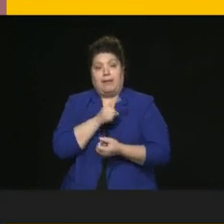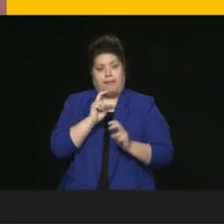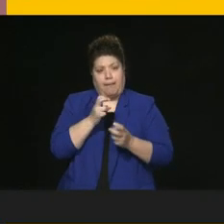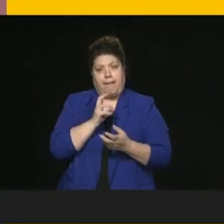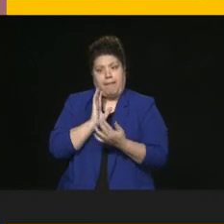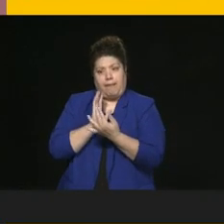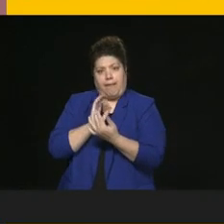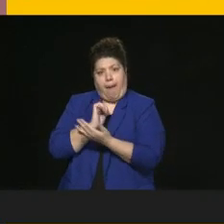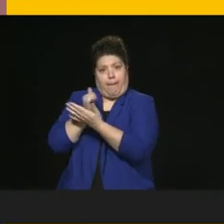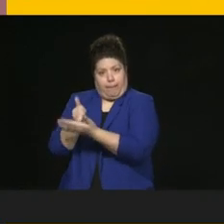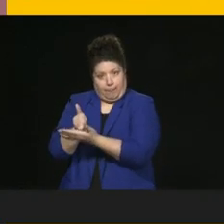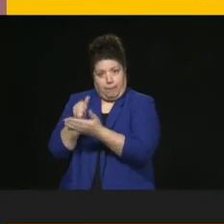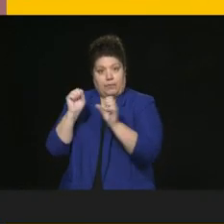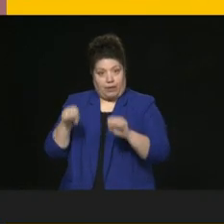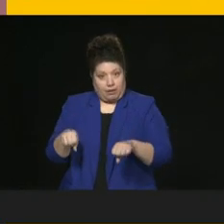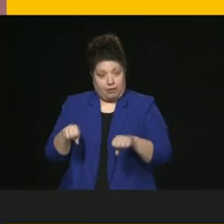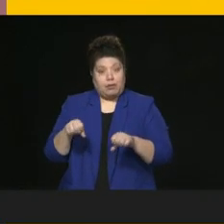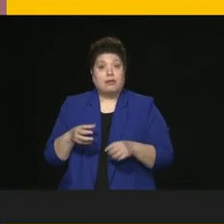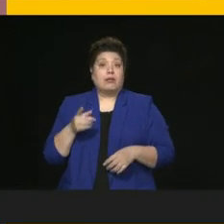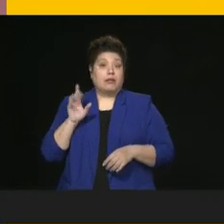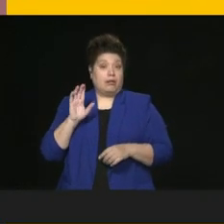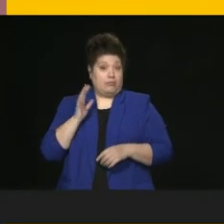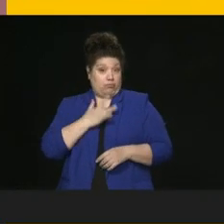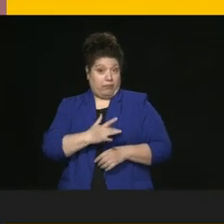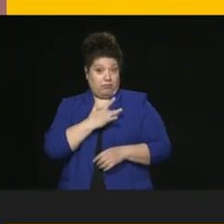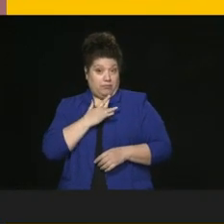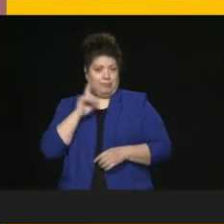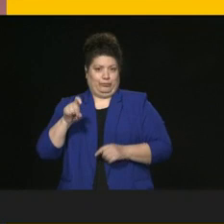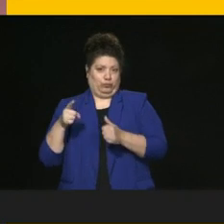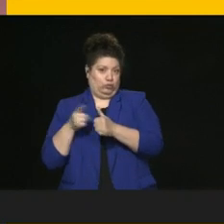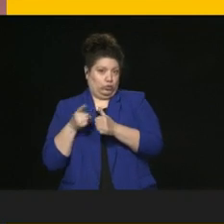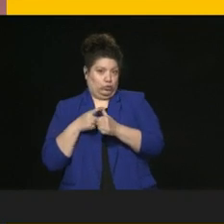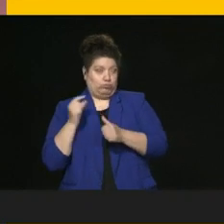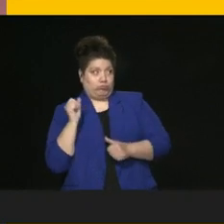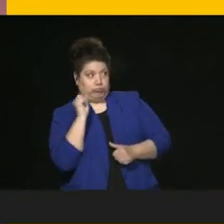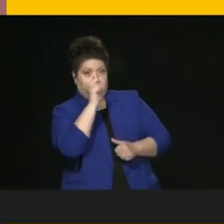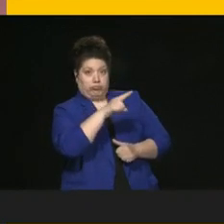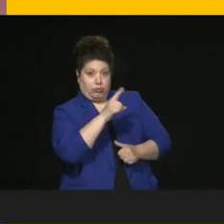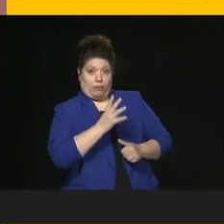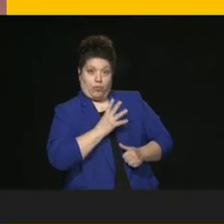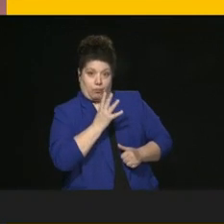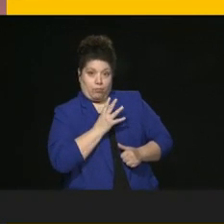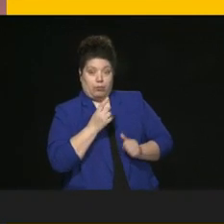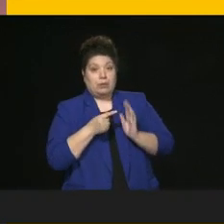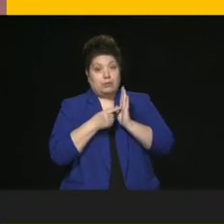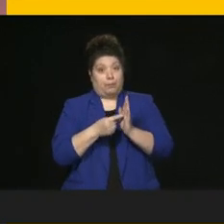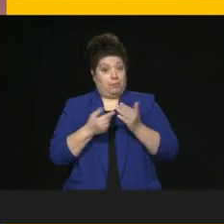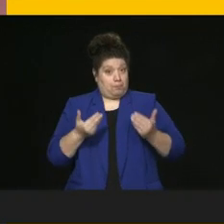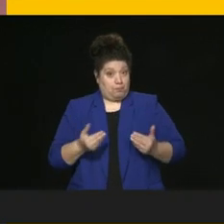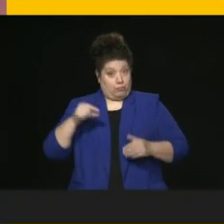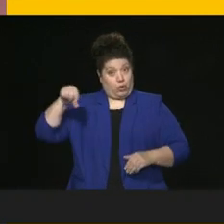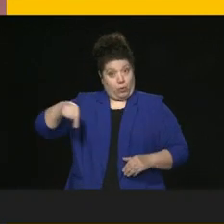SUPPORT. THEY ARE THERE TO HELP AND SUPPORT WHEN THE PROVINCIAL